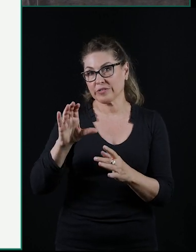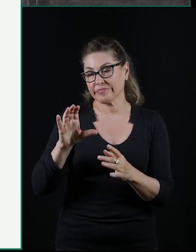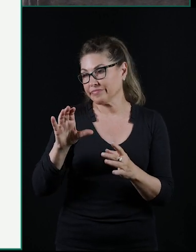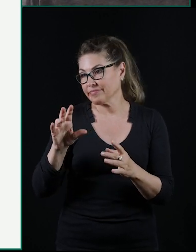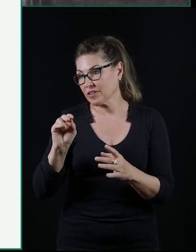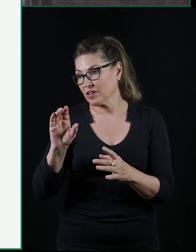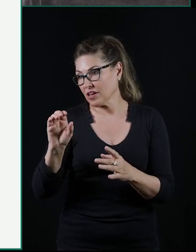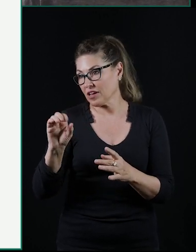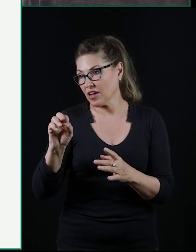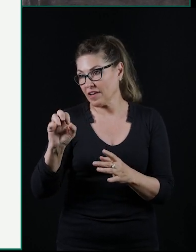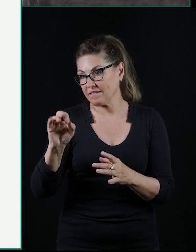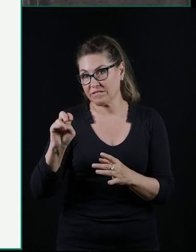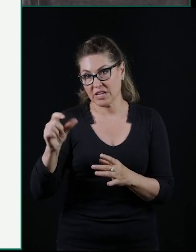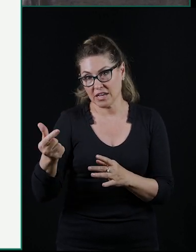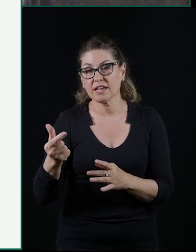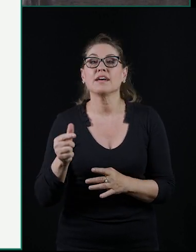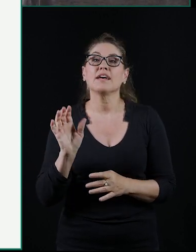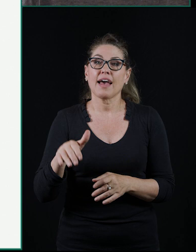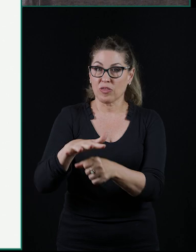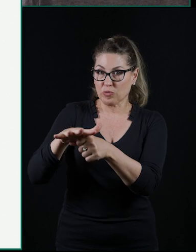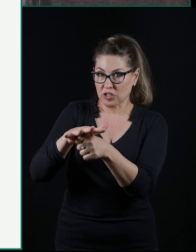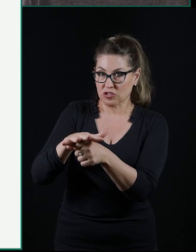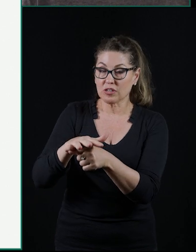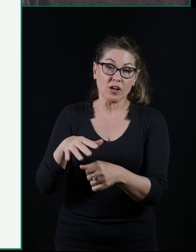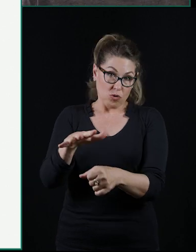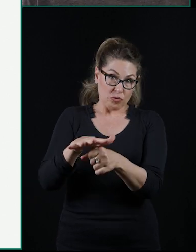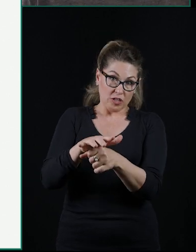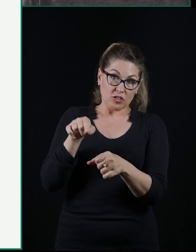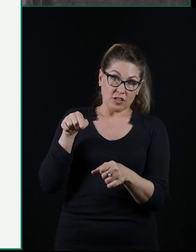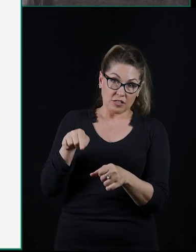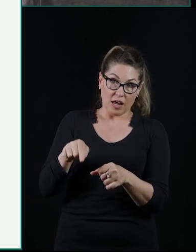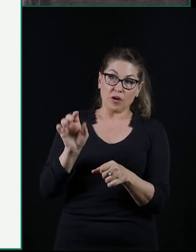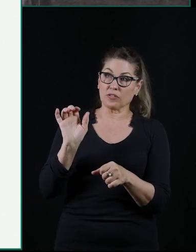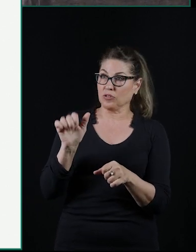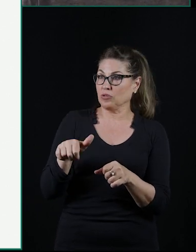and the region list is where you can overwrite,